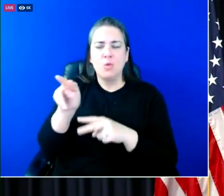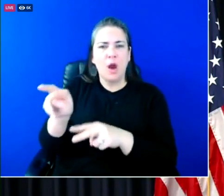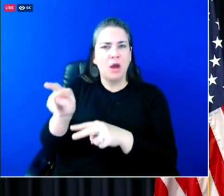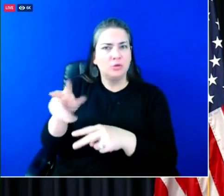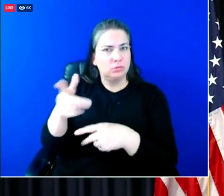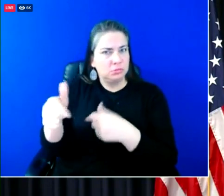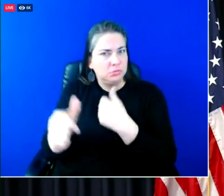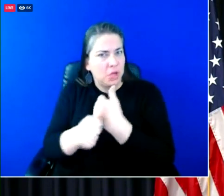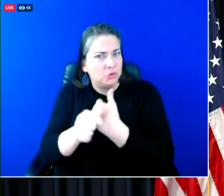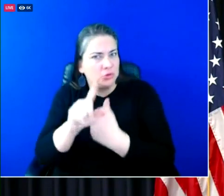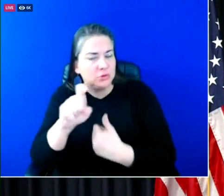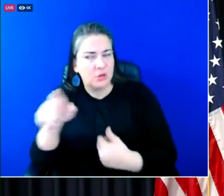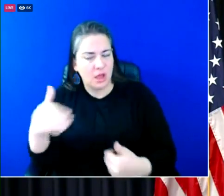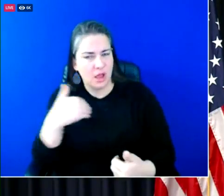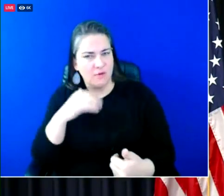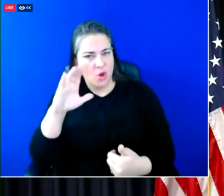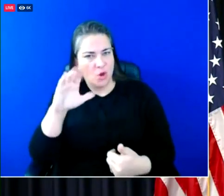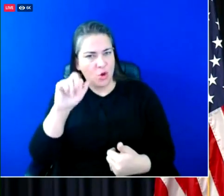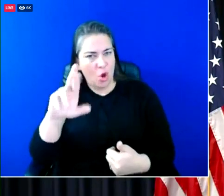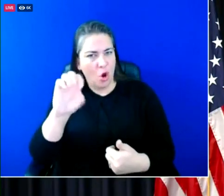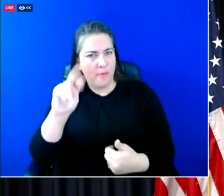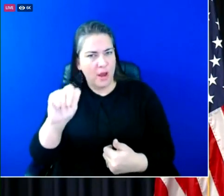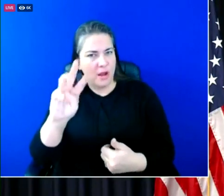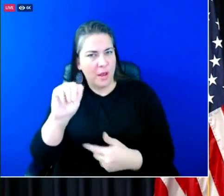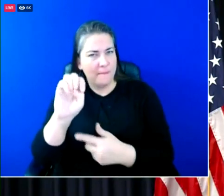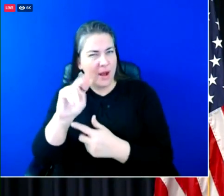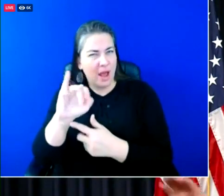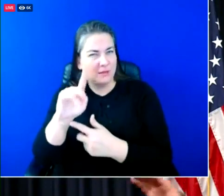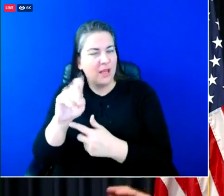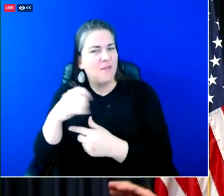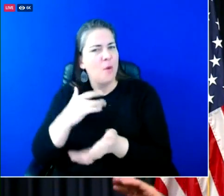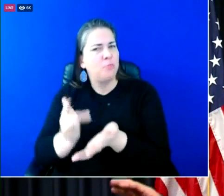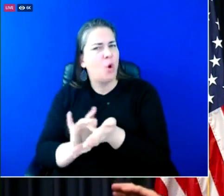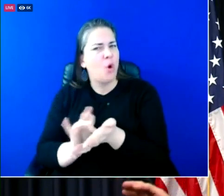along with it. Generators, camp stove or charcoal grills should always be